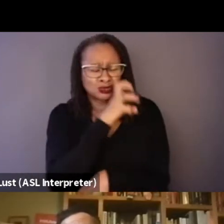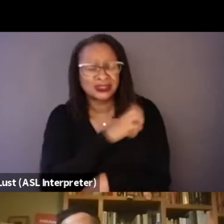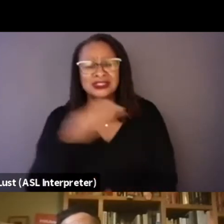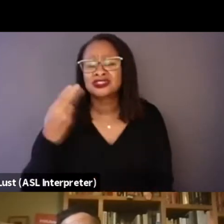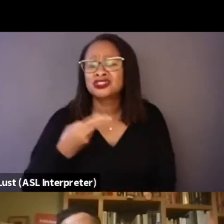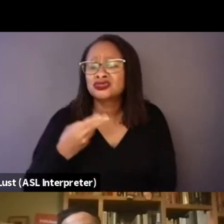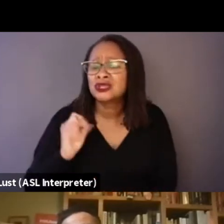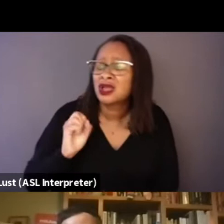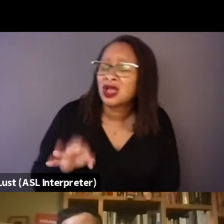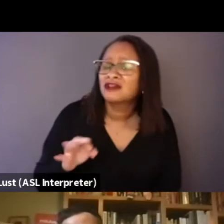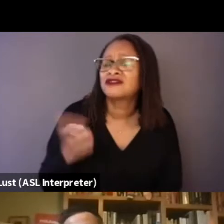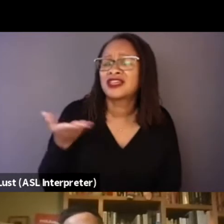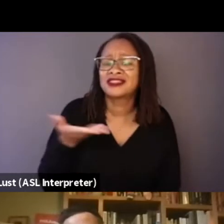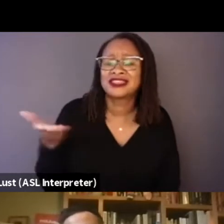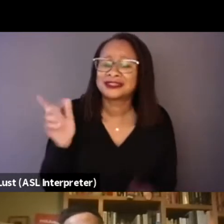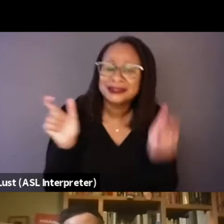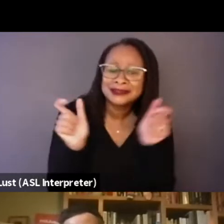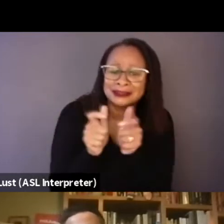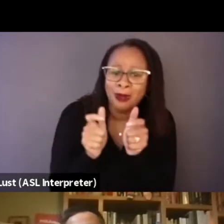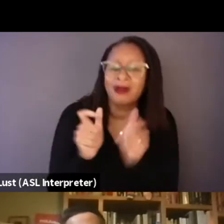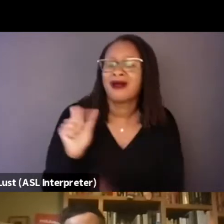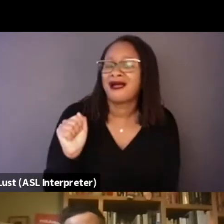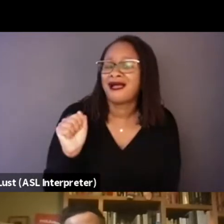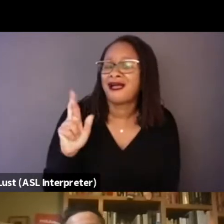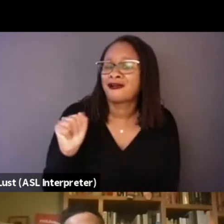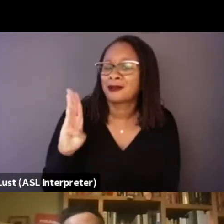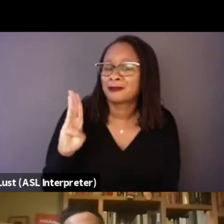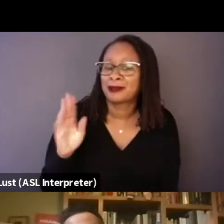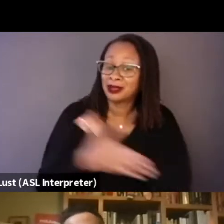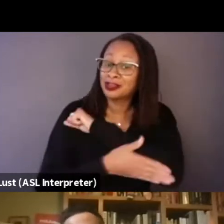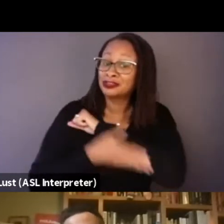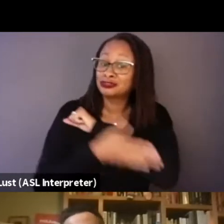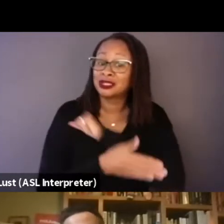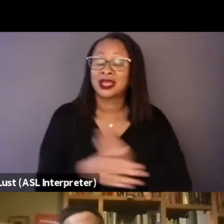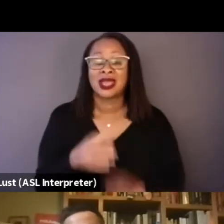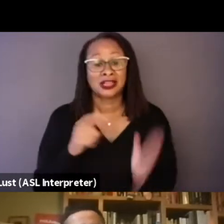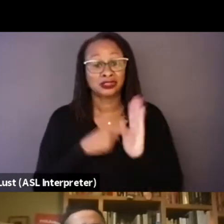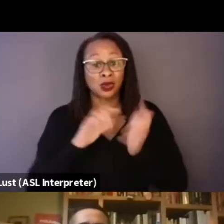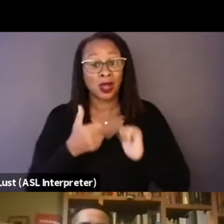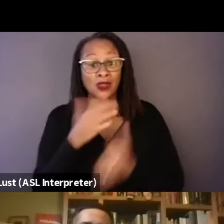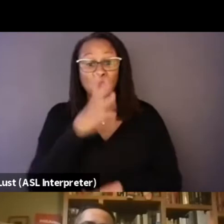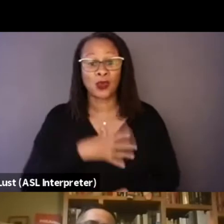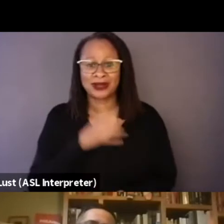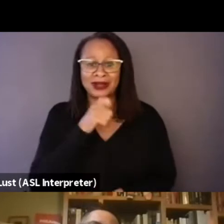of this tiny, tiny Arab country, and just show how these women are not stopping their fight.